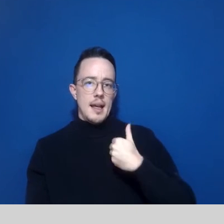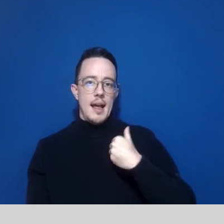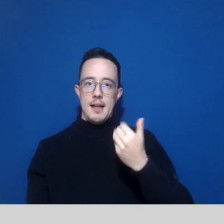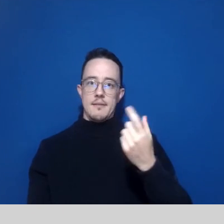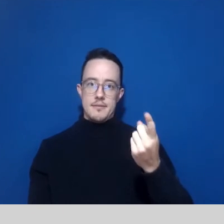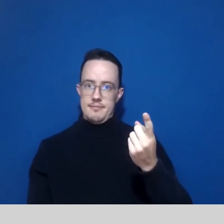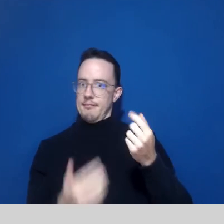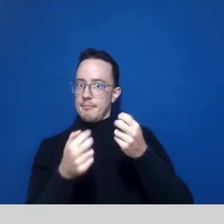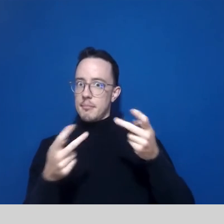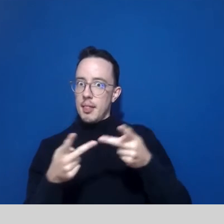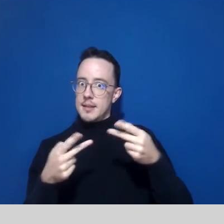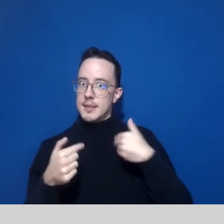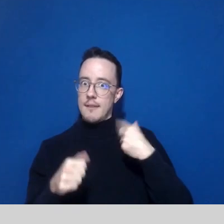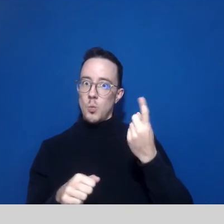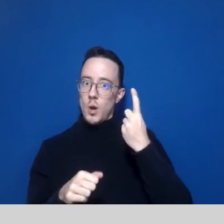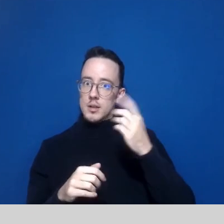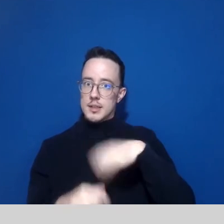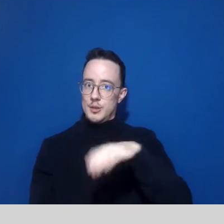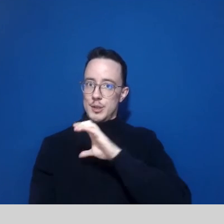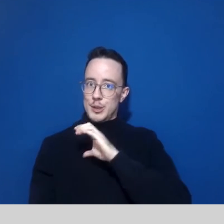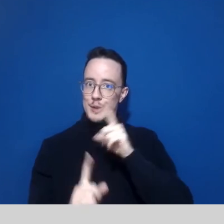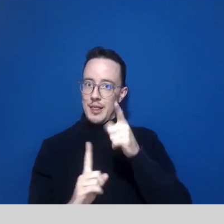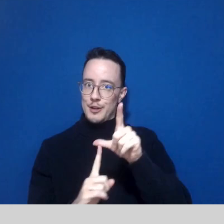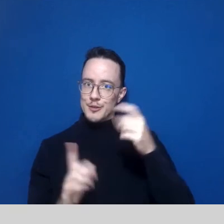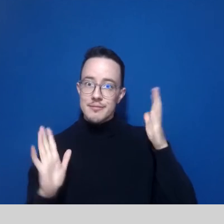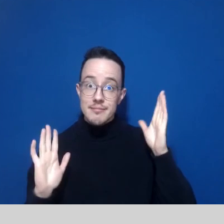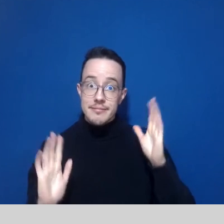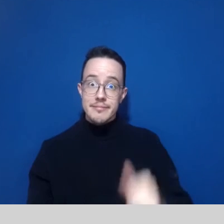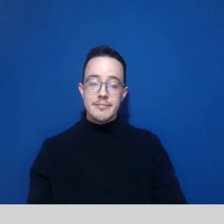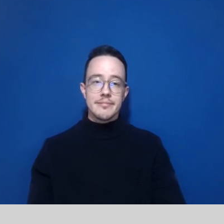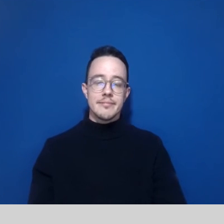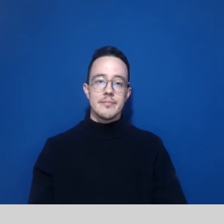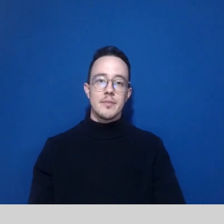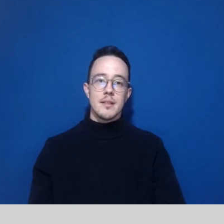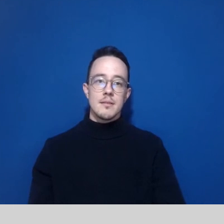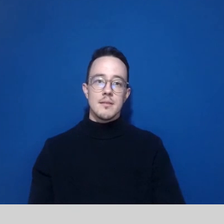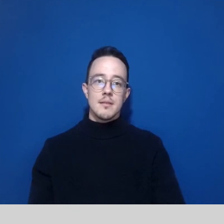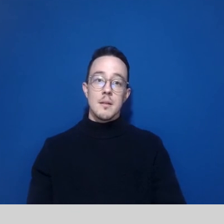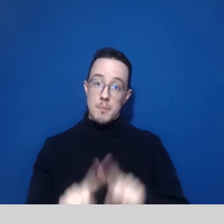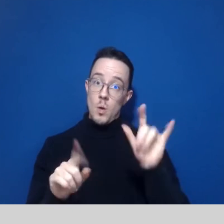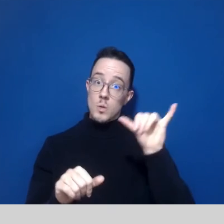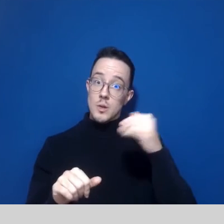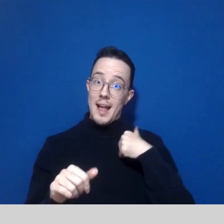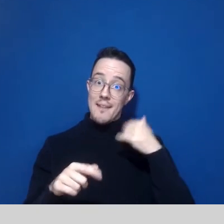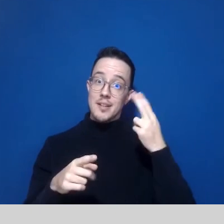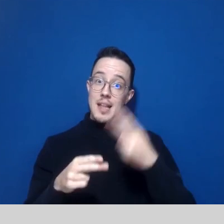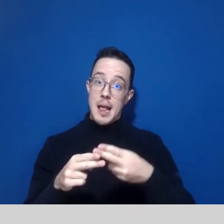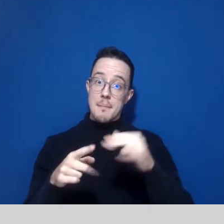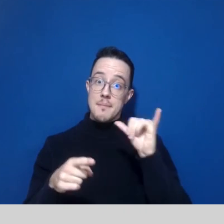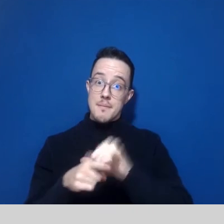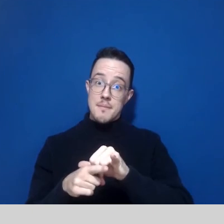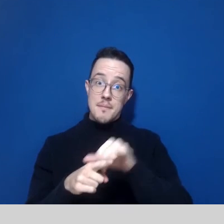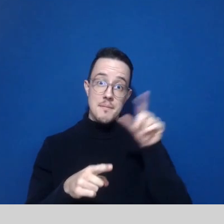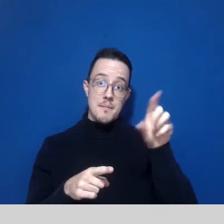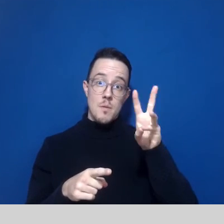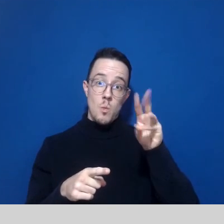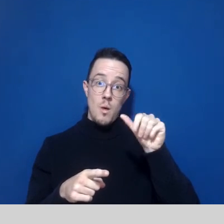Sorry, Nope. There are places like that that are much shorter. On the other hand, you have names like, Llanfairpwllgwyngyllgogerychwyrndrobwllllantysiliogogogoch,